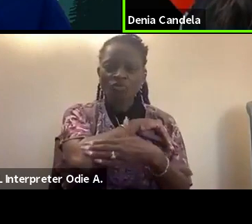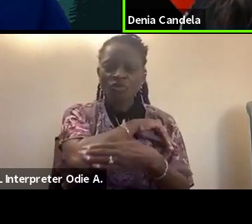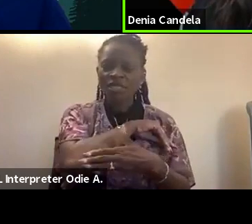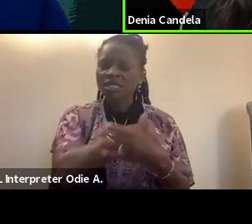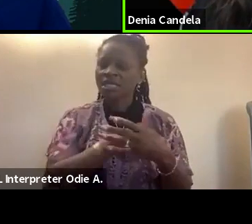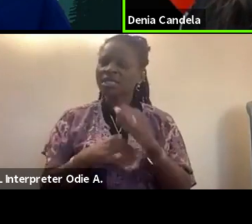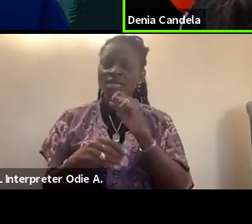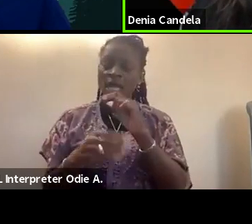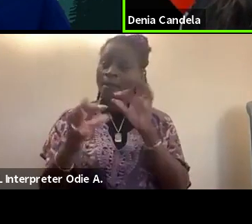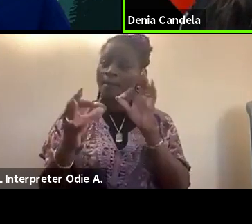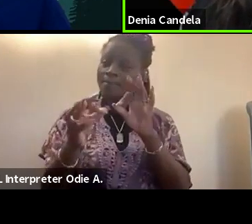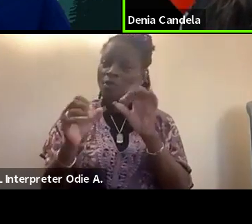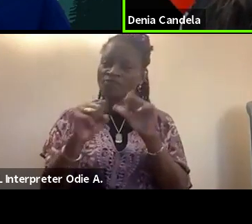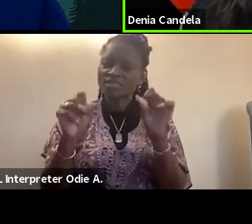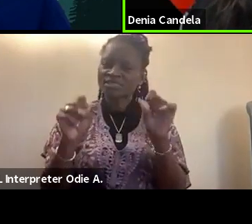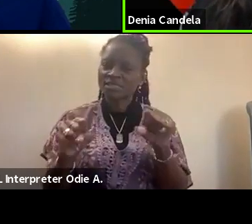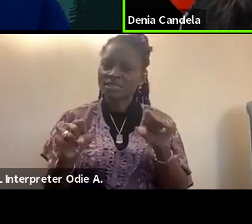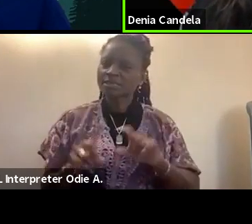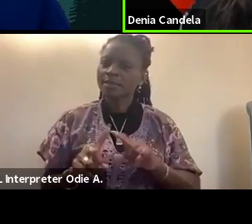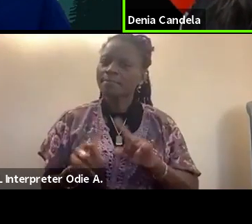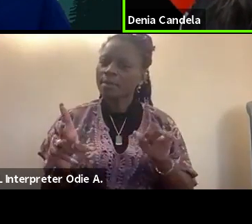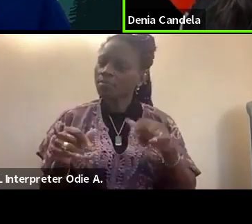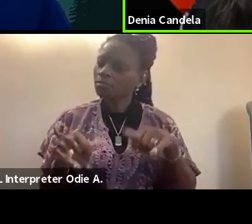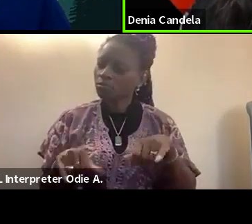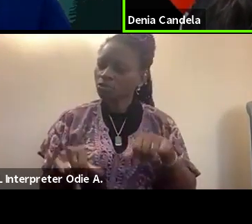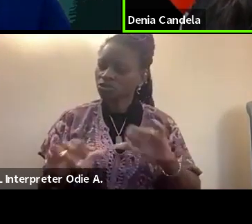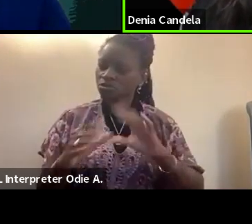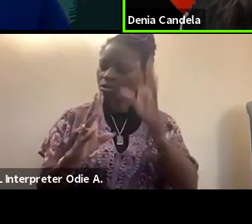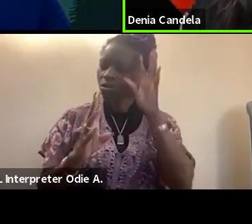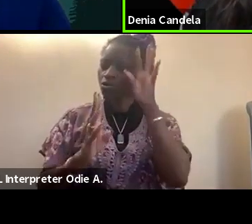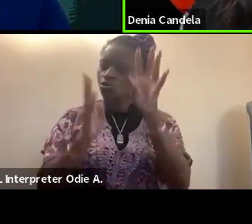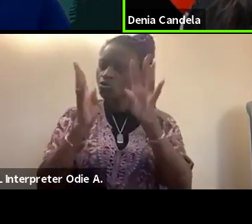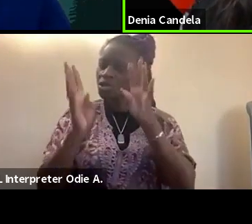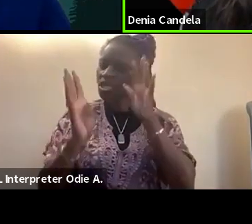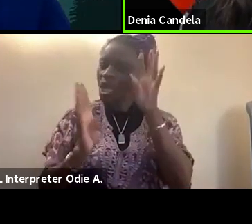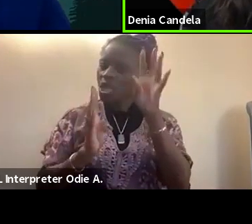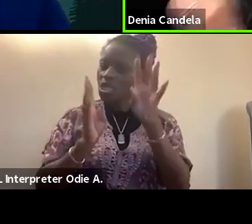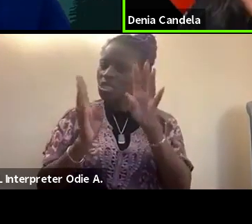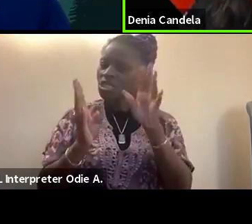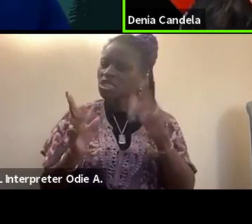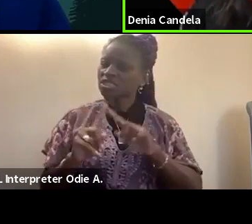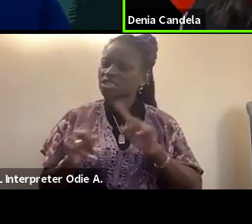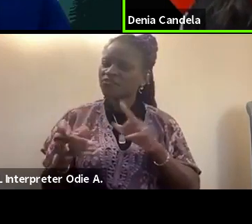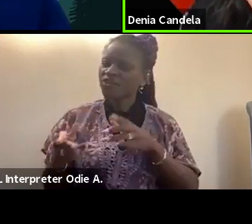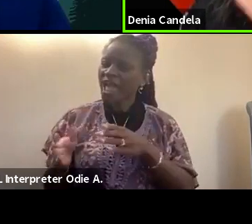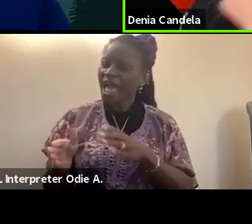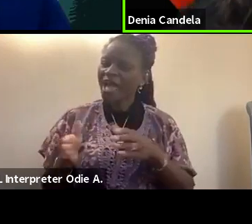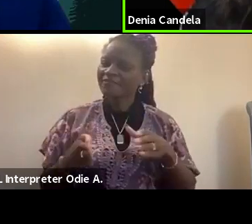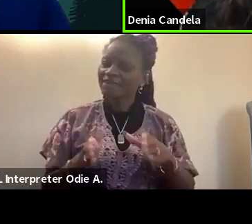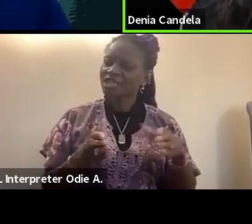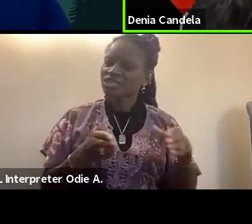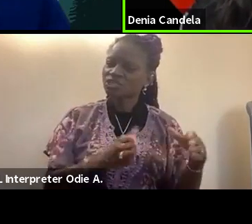we're beginning to create avenues for community to have a voice at the table. This efforts are in coordination with HVS,